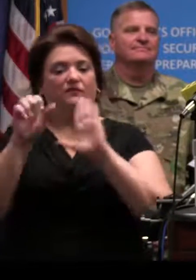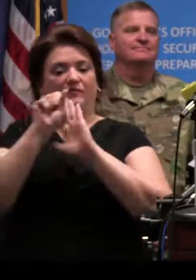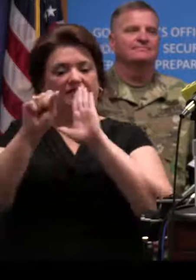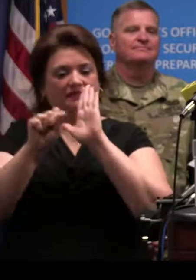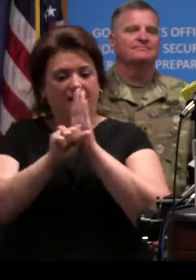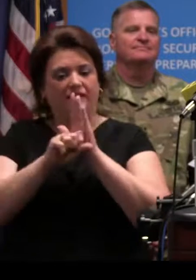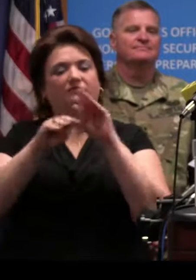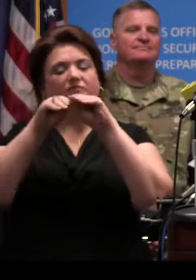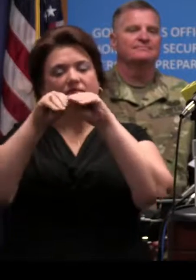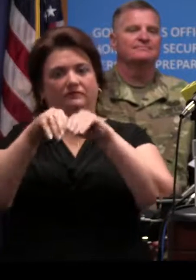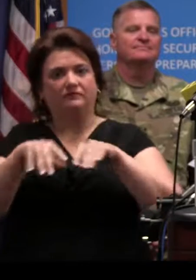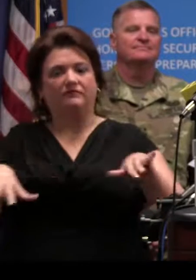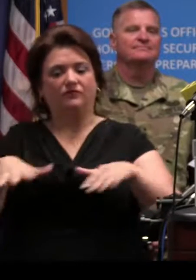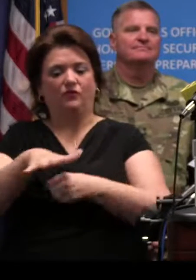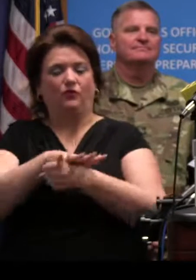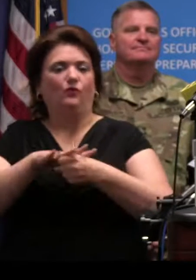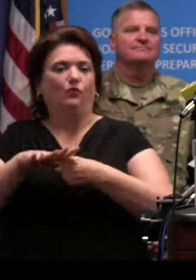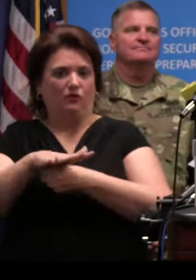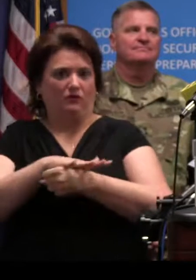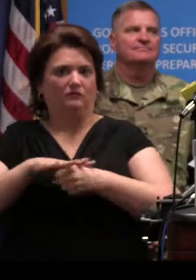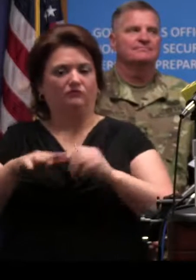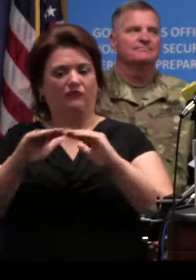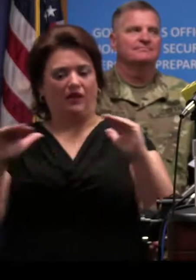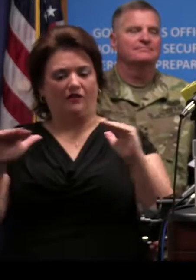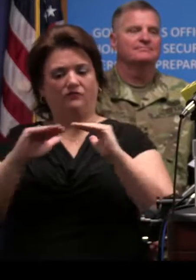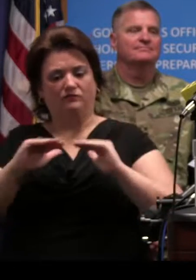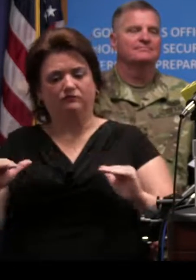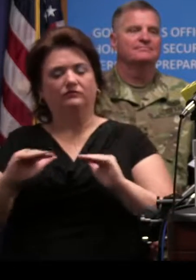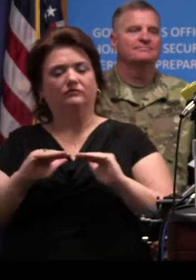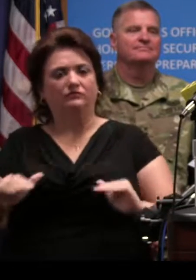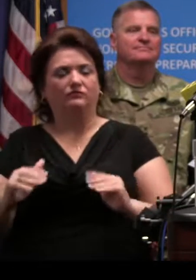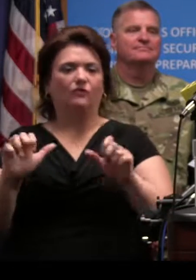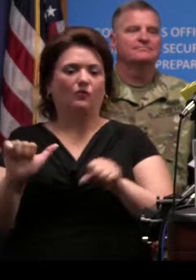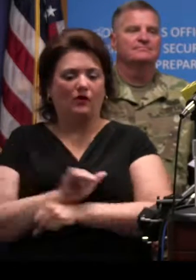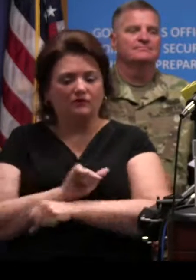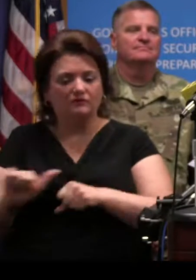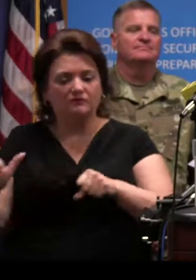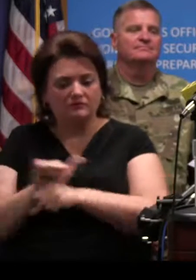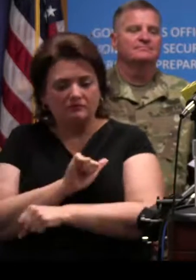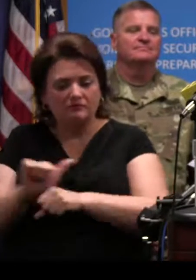level as well with tremendous work being done in in the parishes that are